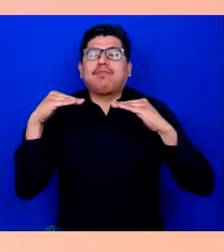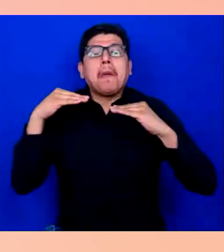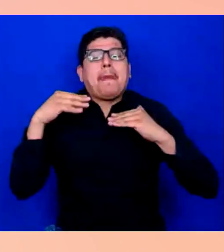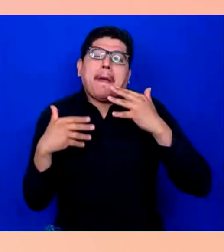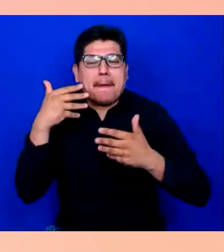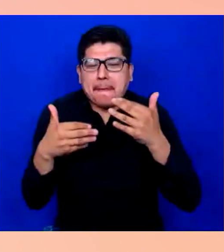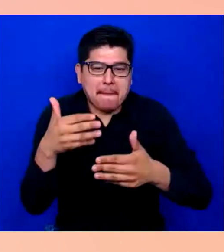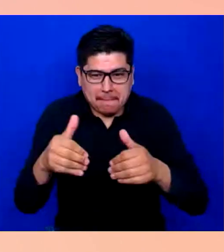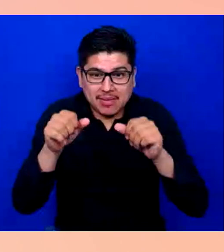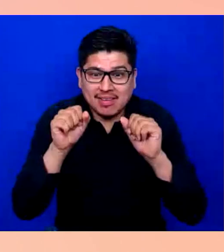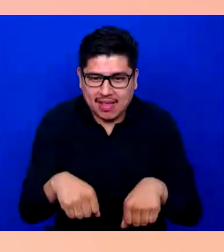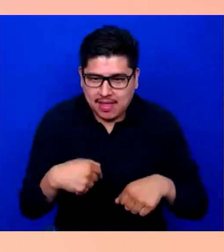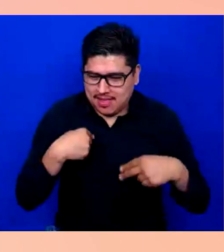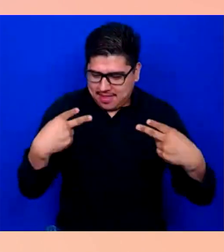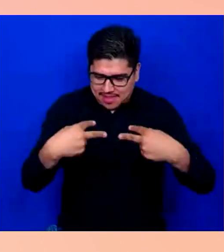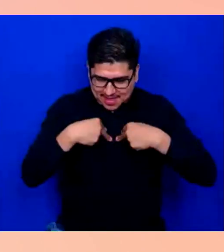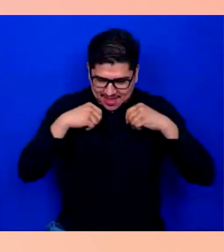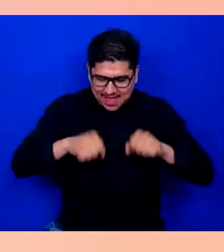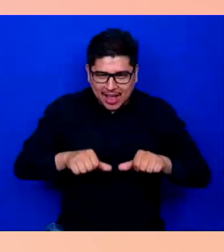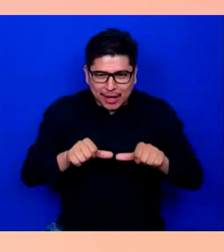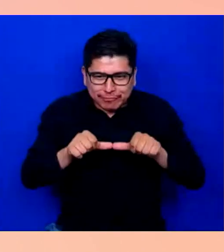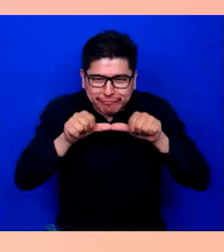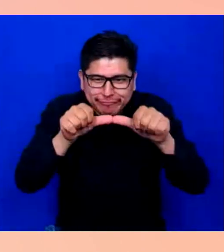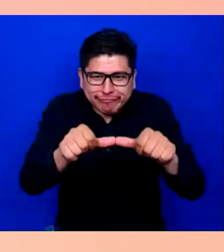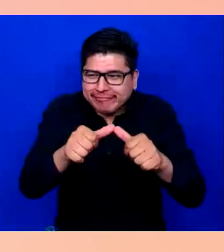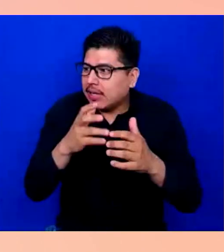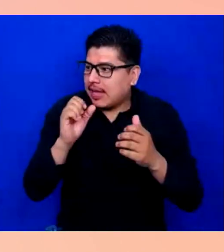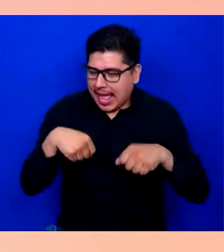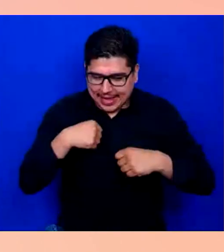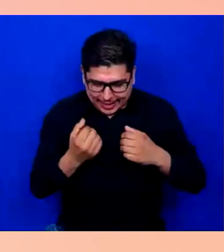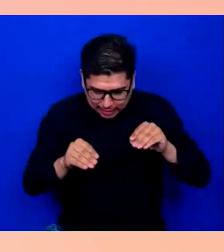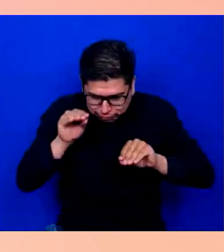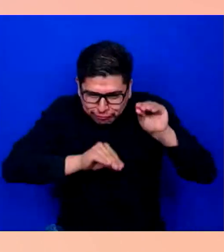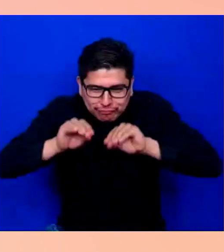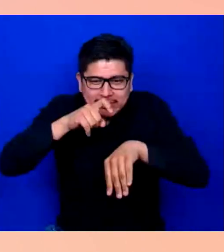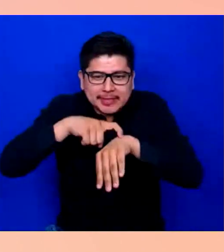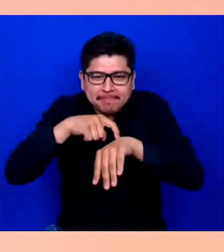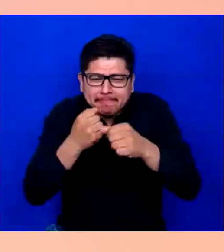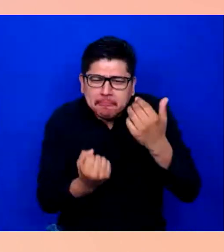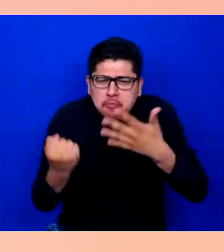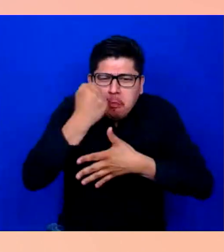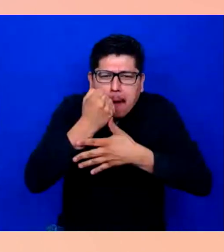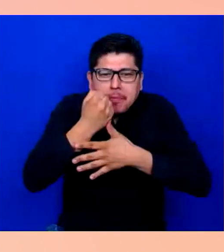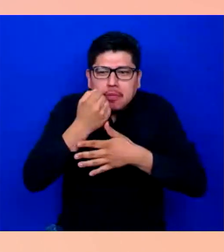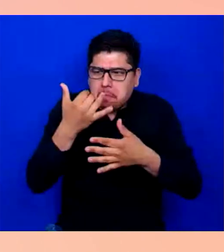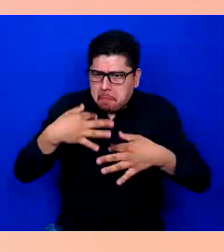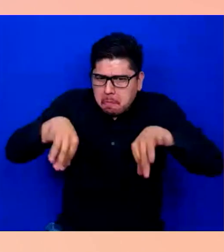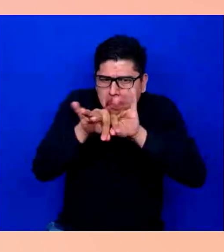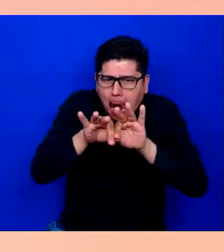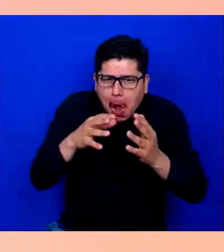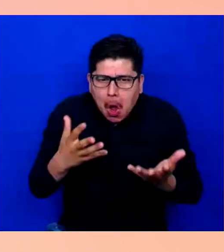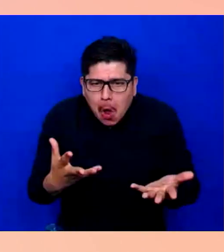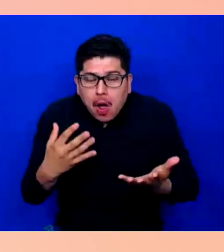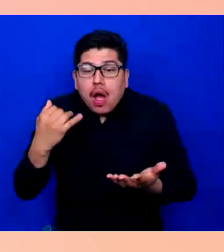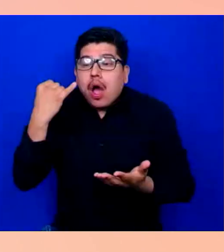prioritize my time on the work that matters. If I had something like this 10 years ago when I started coding,